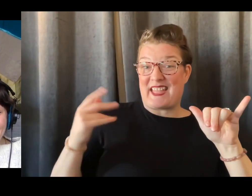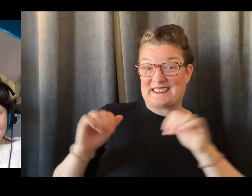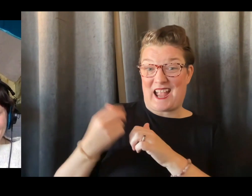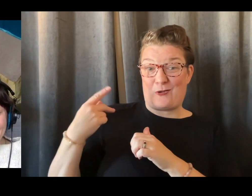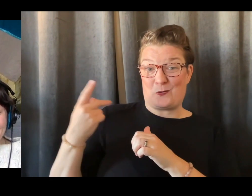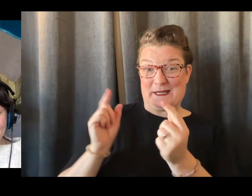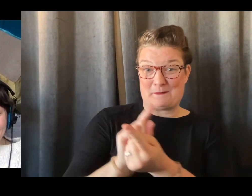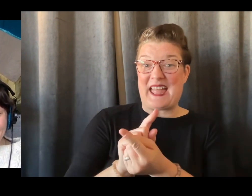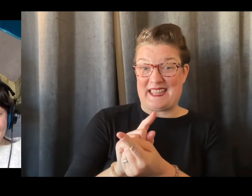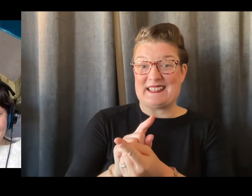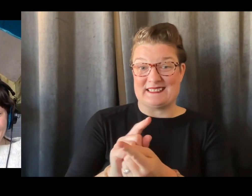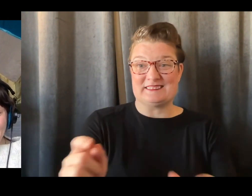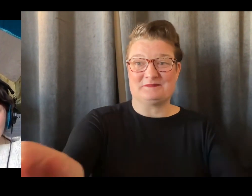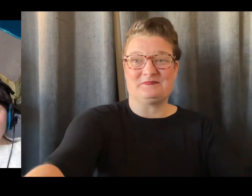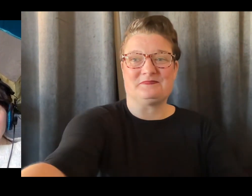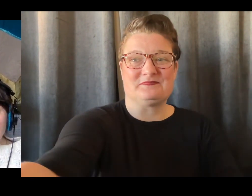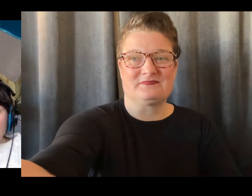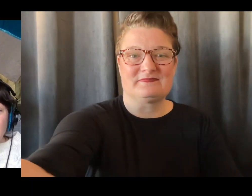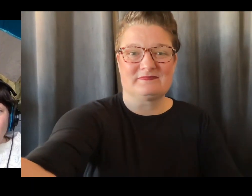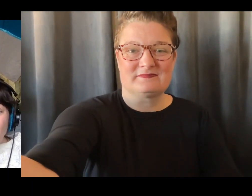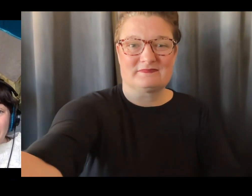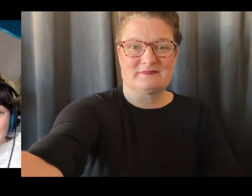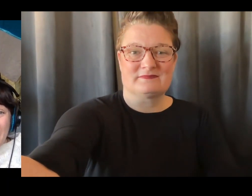And I was like, this is the only way to be Jewish for me.